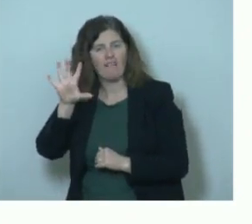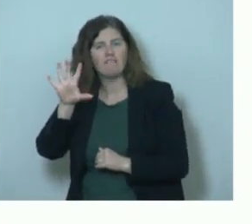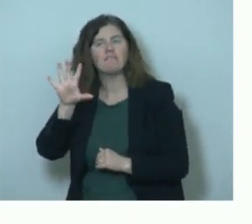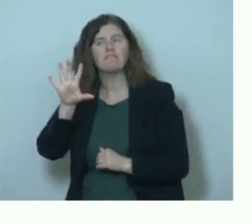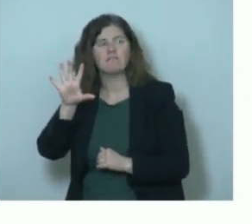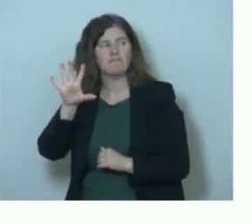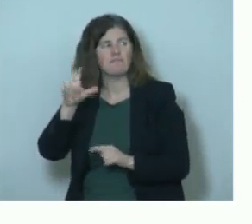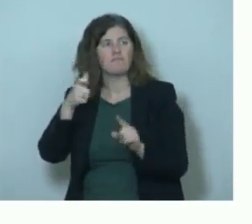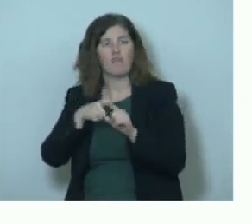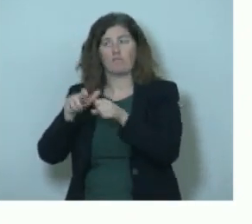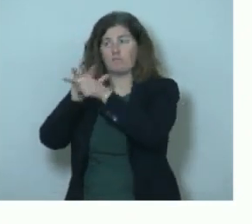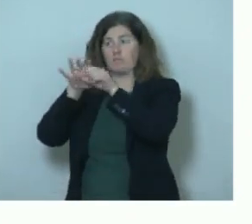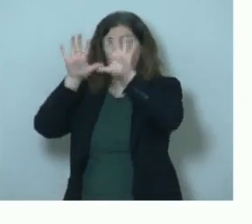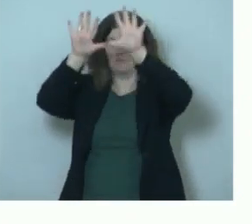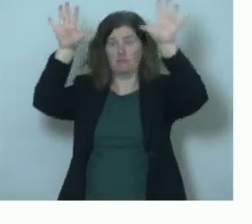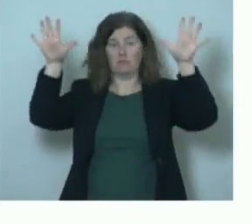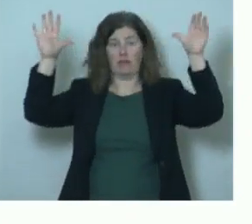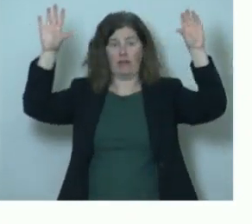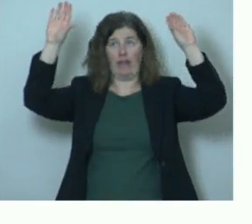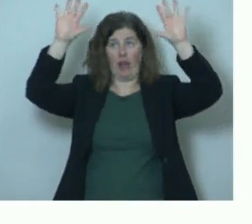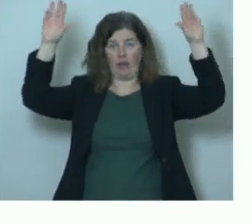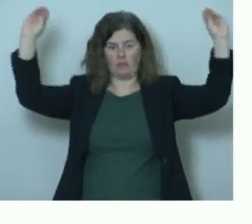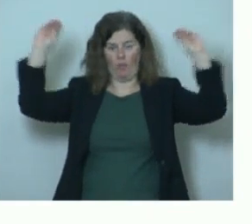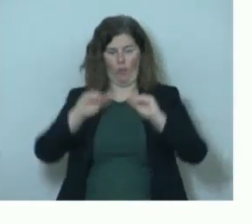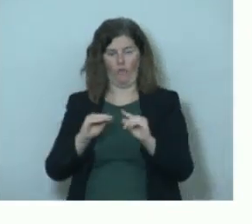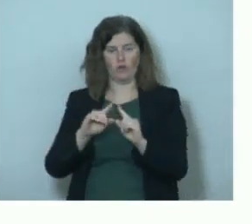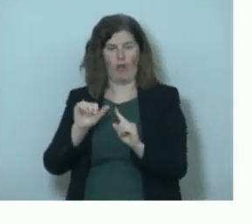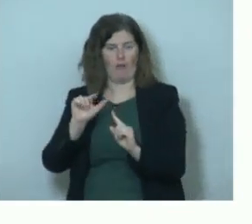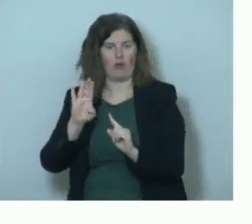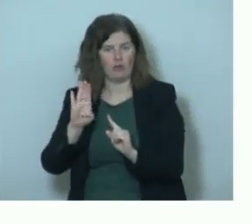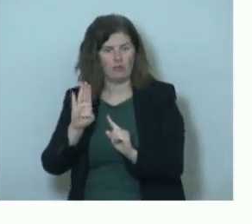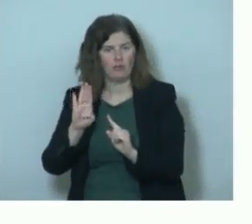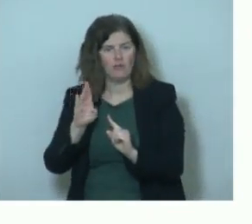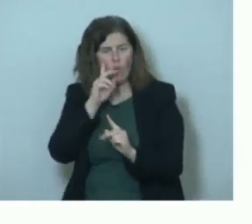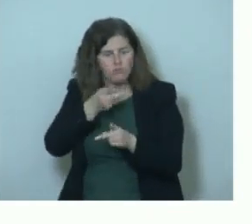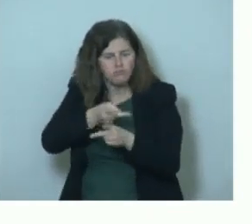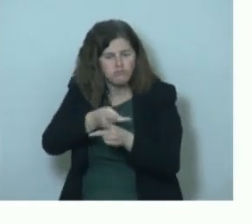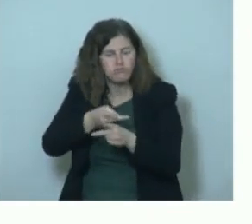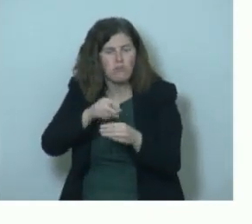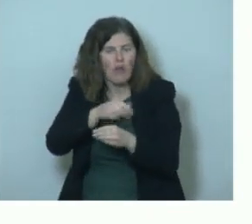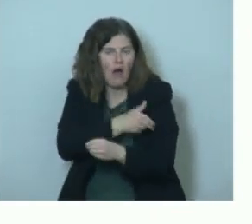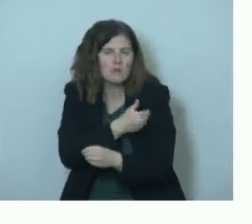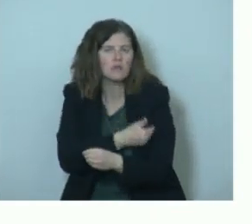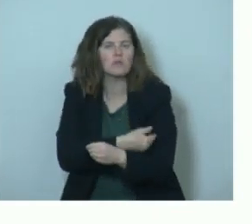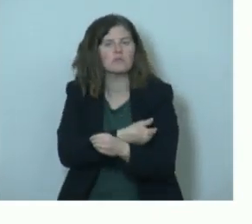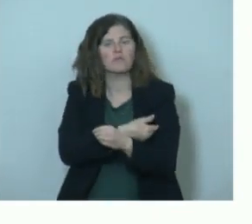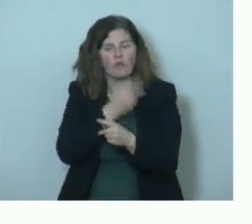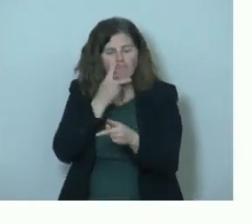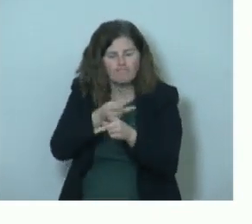RIGHT NOW, WE ARE DOING A GREAT JOB.